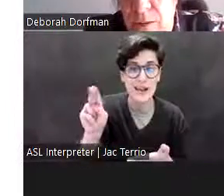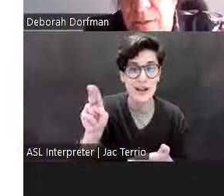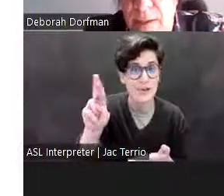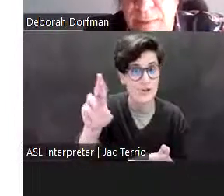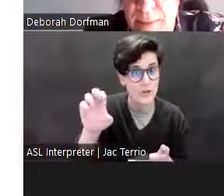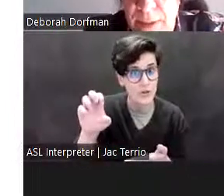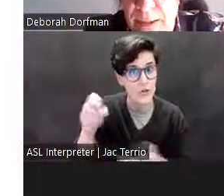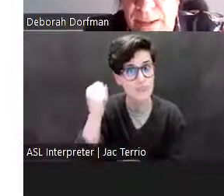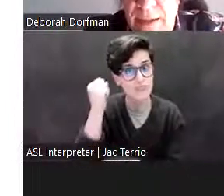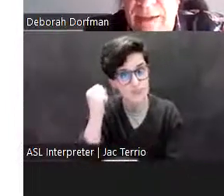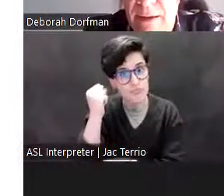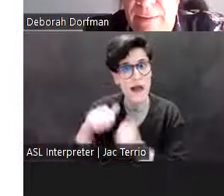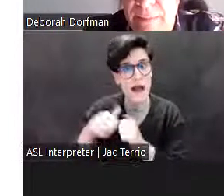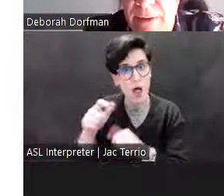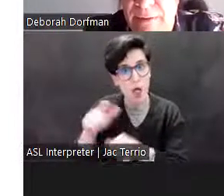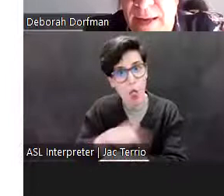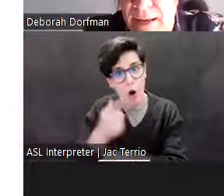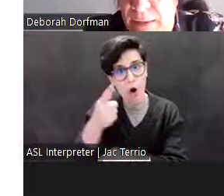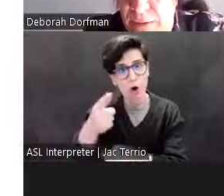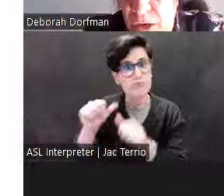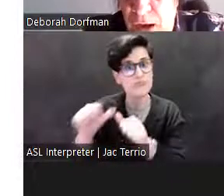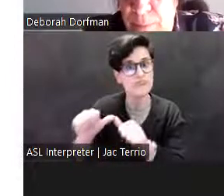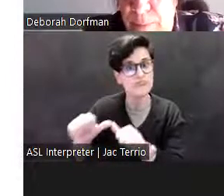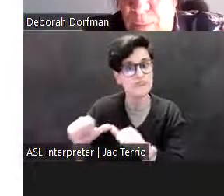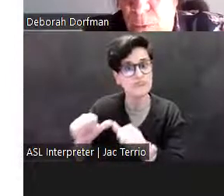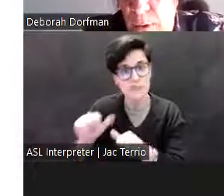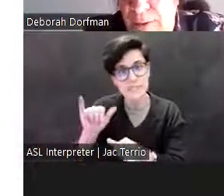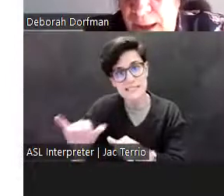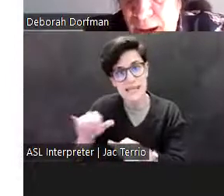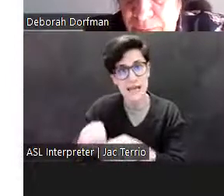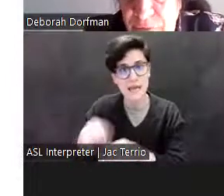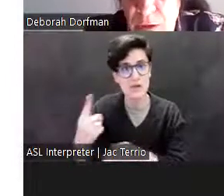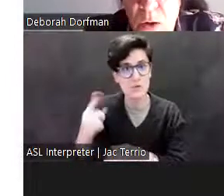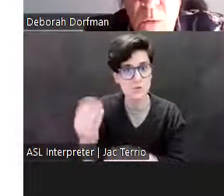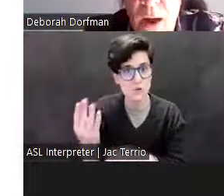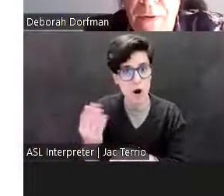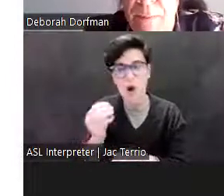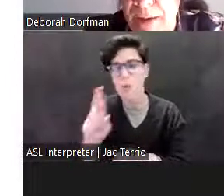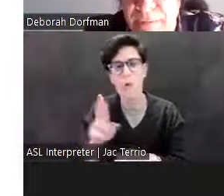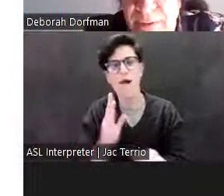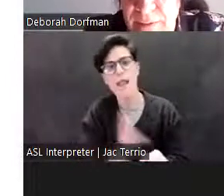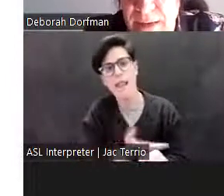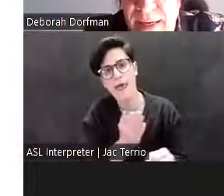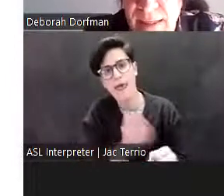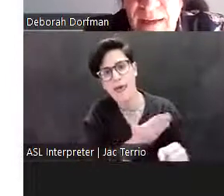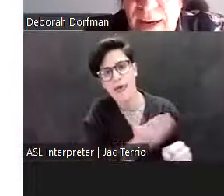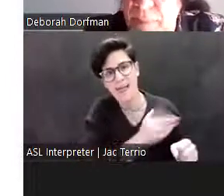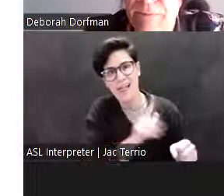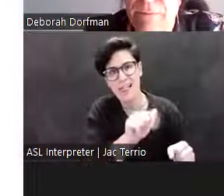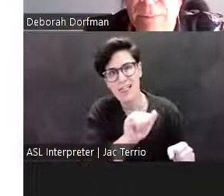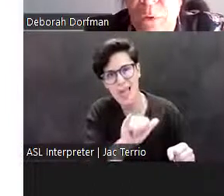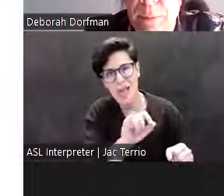15:12:05 somebody is staying in a job or layoffs or other benefits, and any type of employment